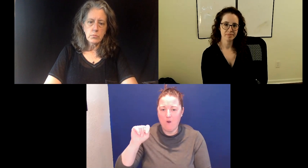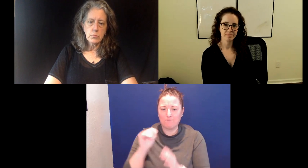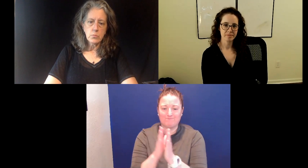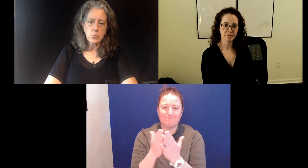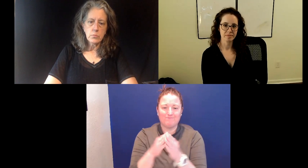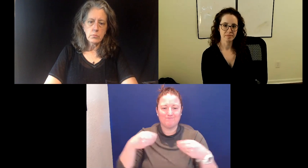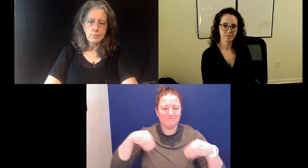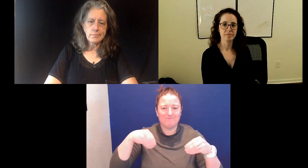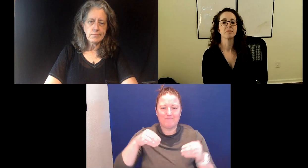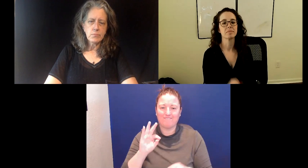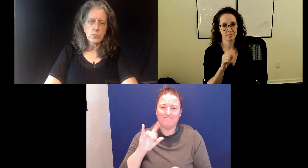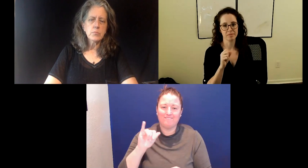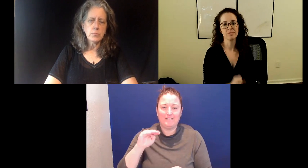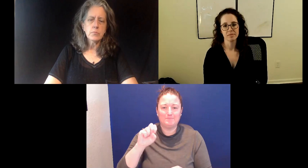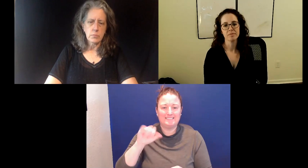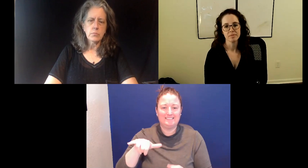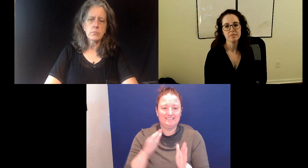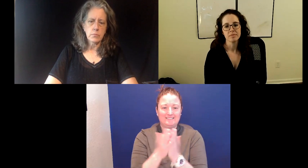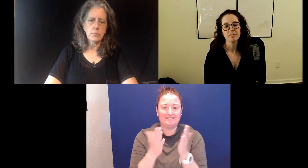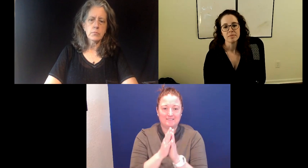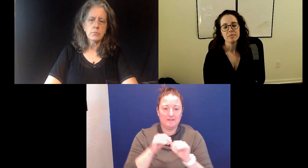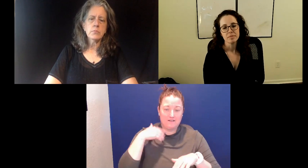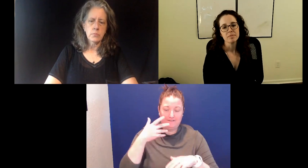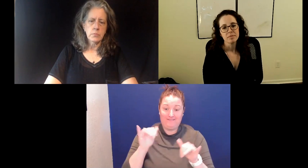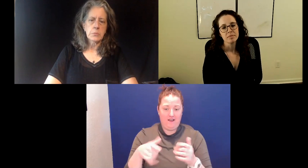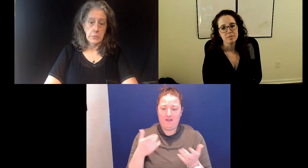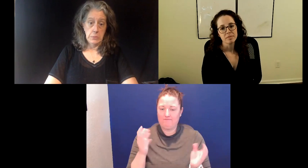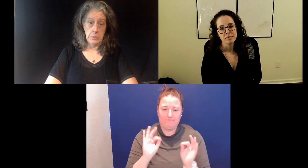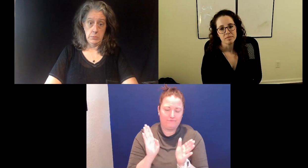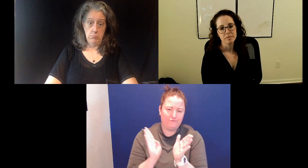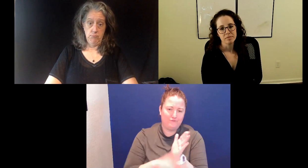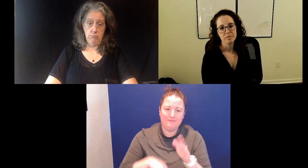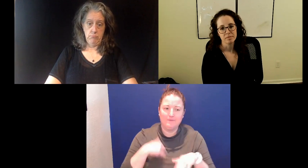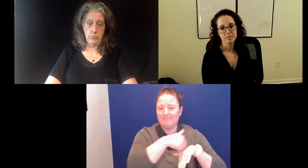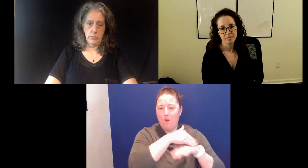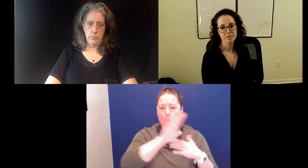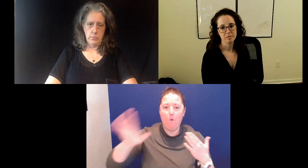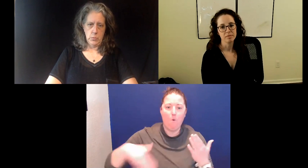we have a wipeout book and i always we sell that it's kind of a flimsy book they sell it's really